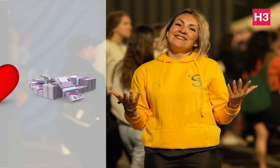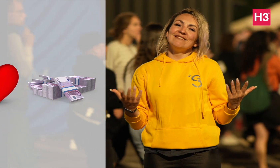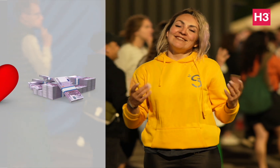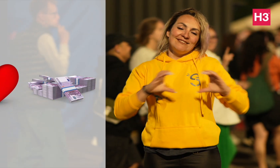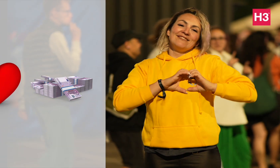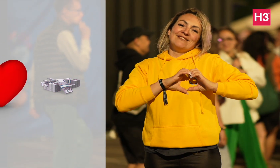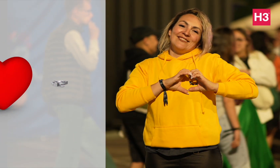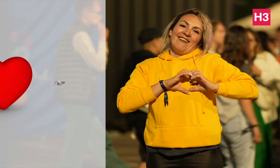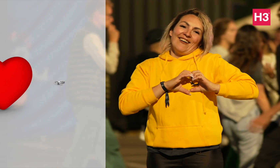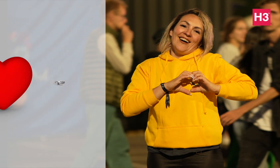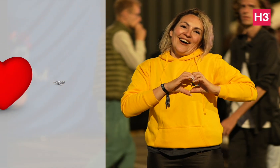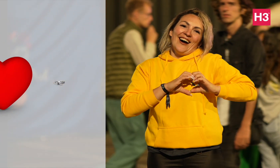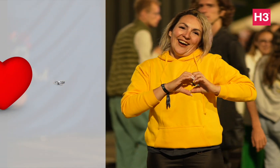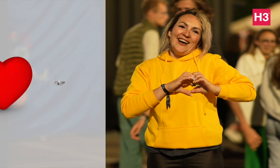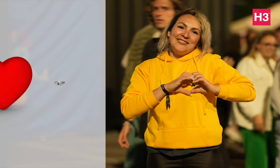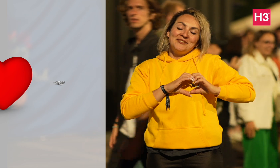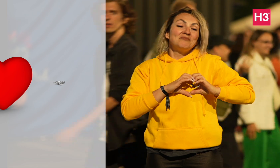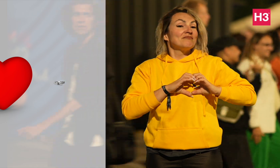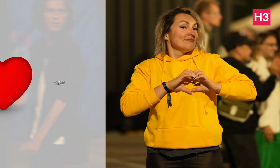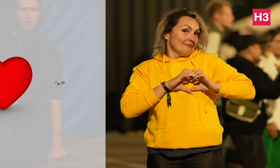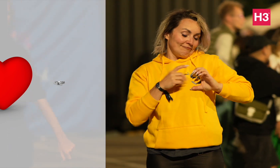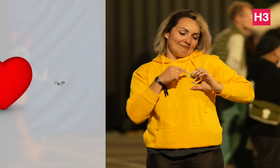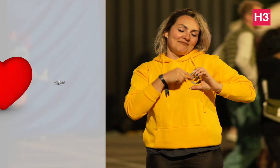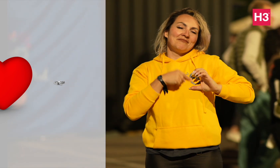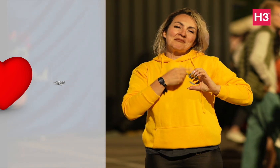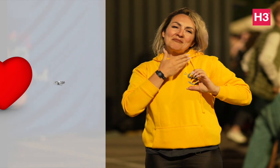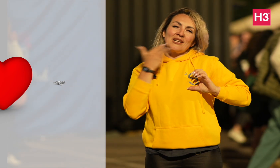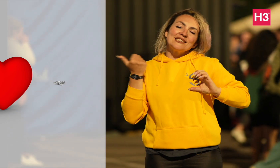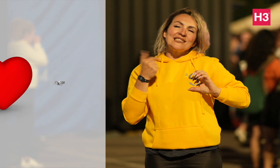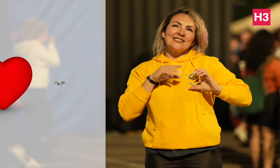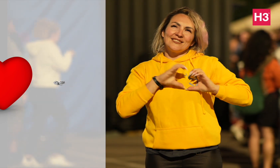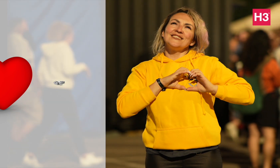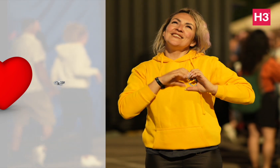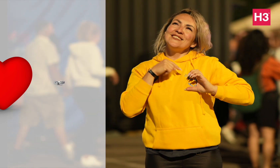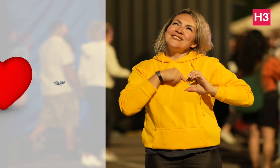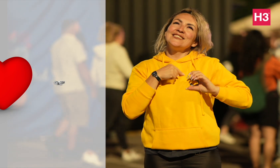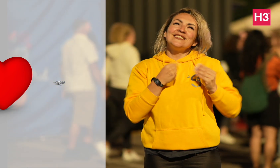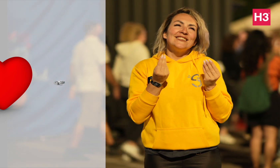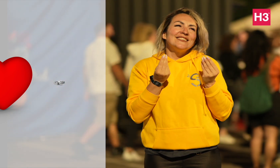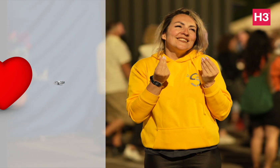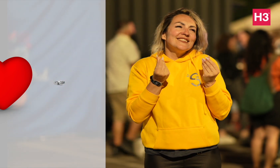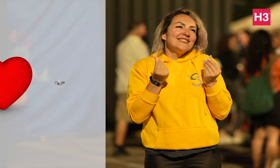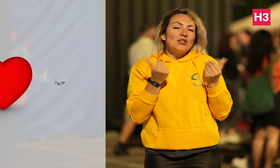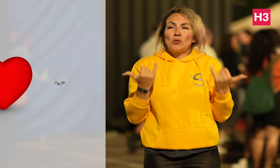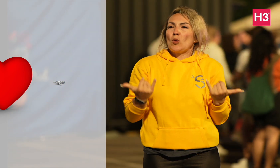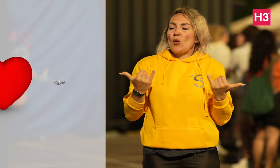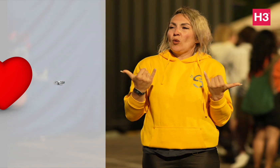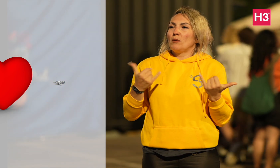[Tatiana]: I’ll choose love. Some people are more materialistic,